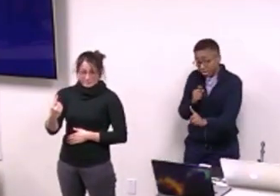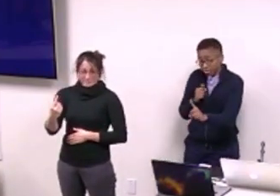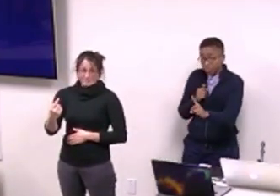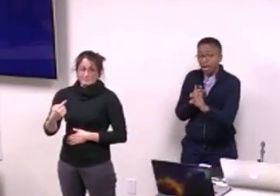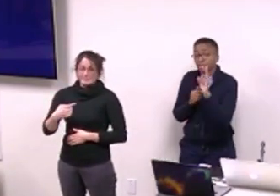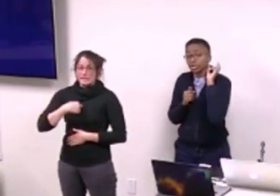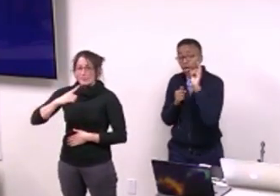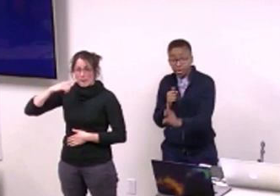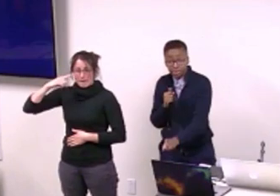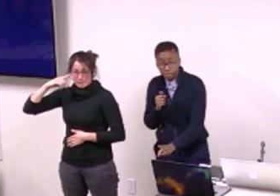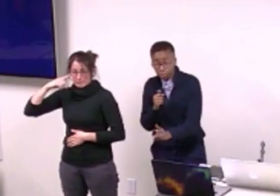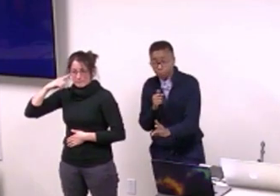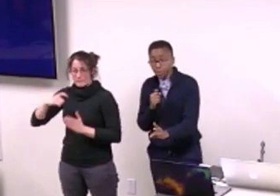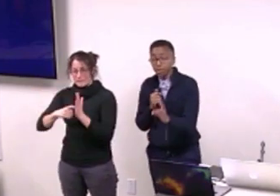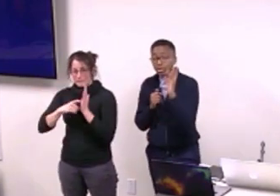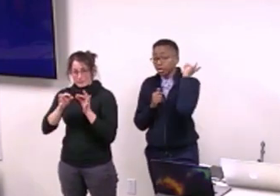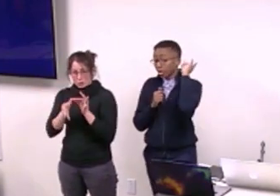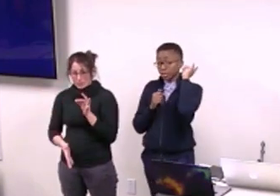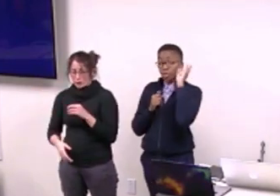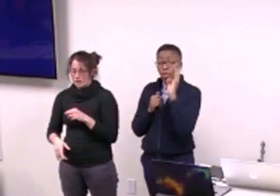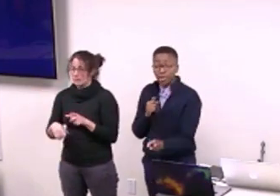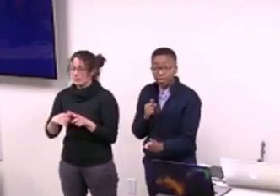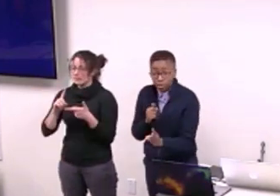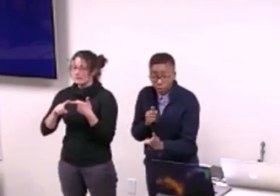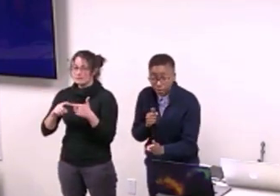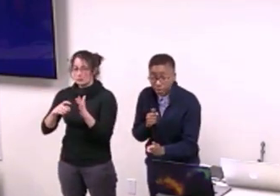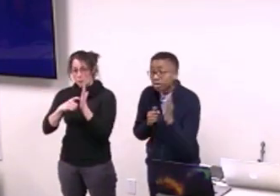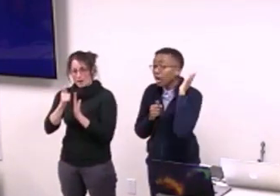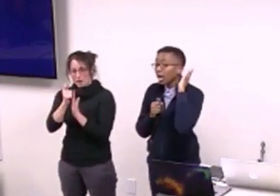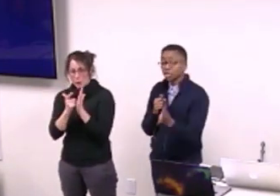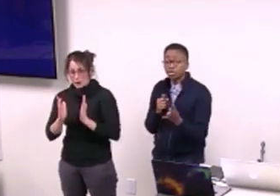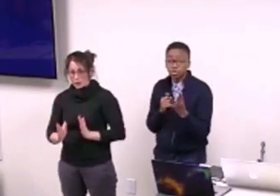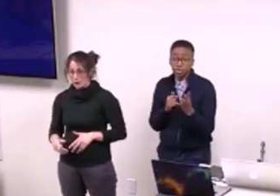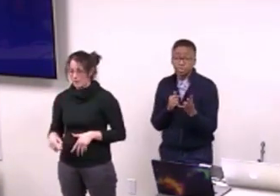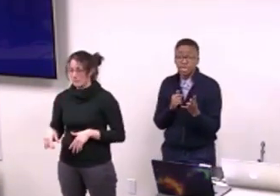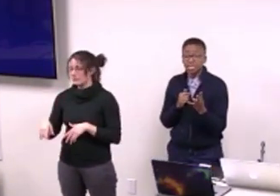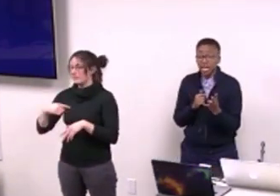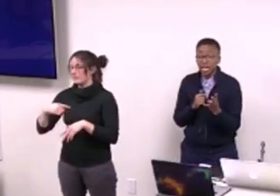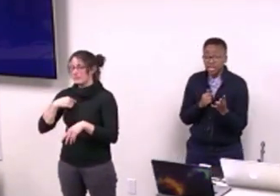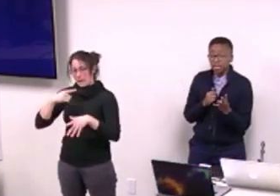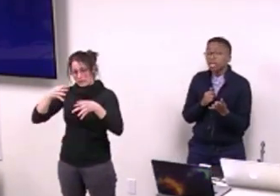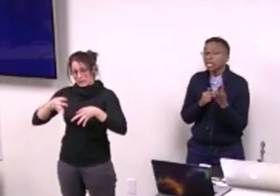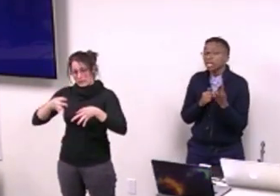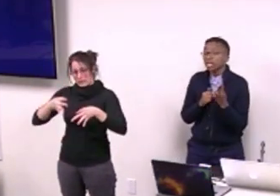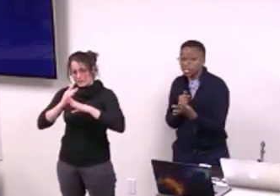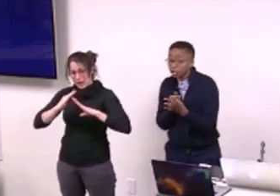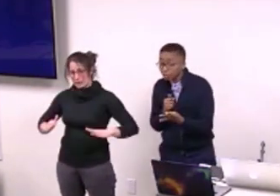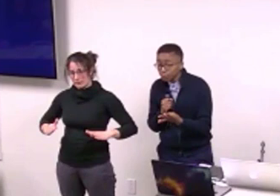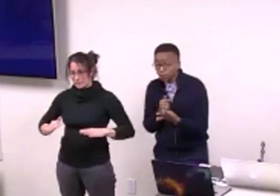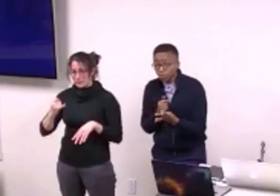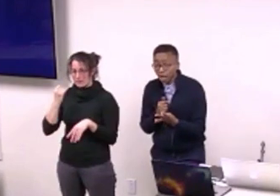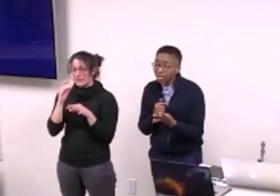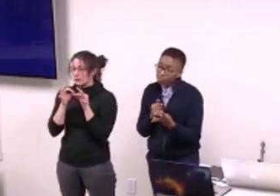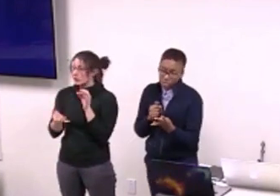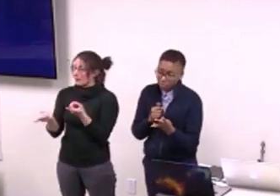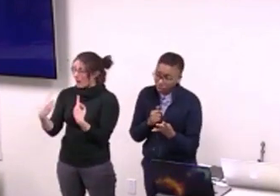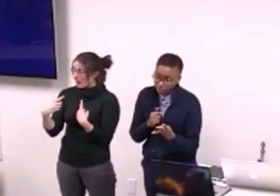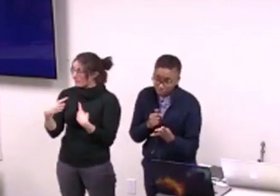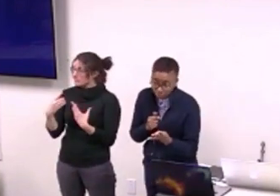I require an interpreter. I require a lawyer, I choose to remain silent. If an interpreter arrives which they probably won't.